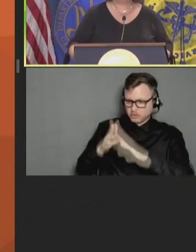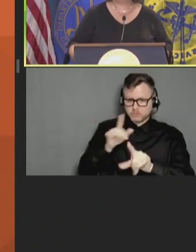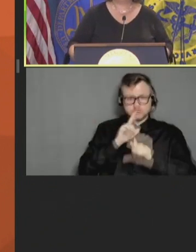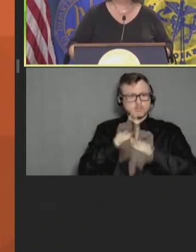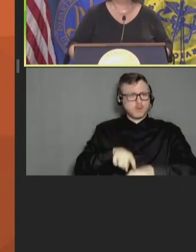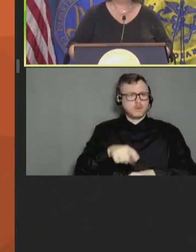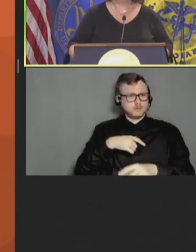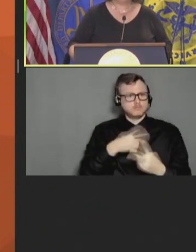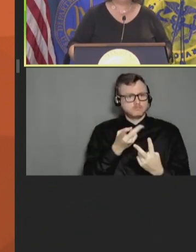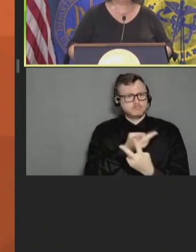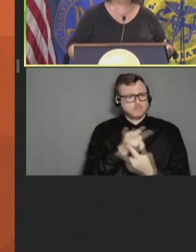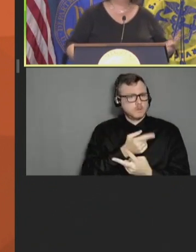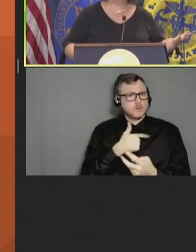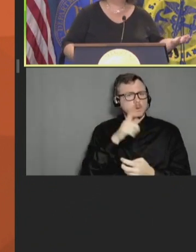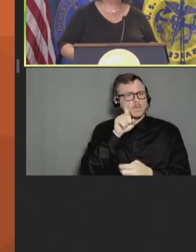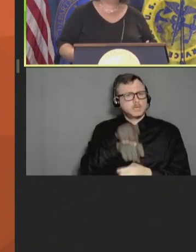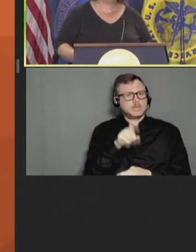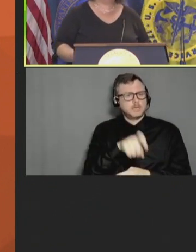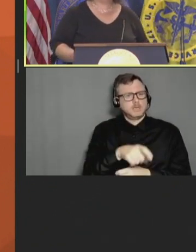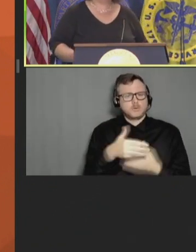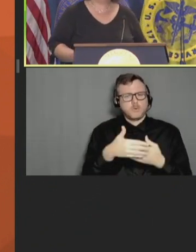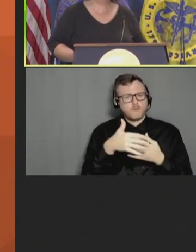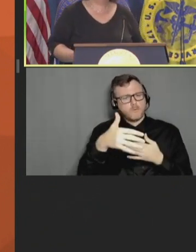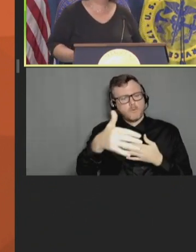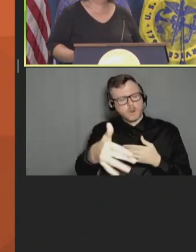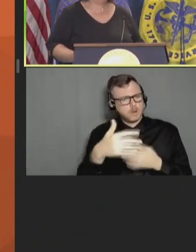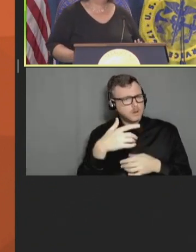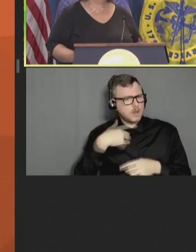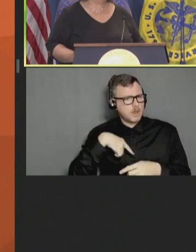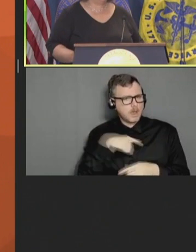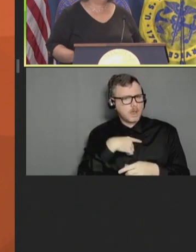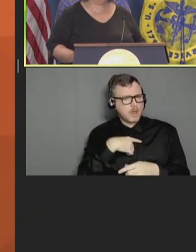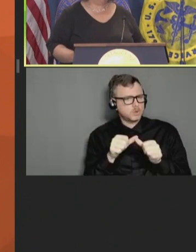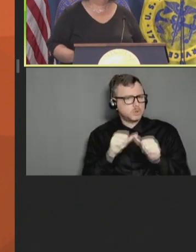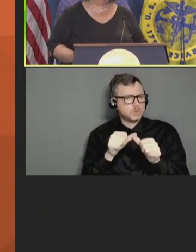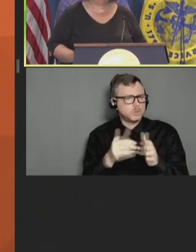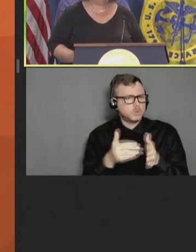that we're building together forward what we're -- what our continue routine immunization system